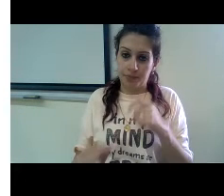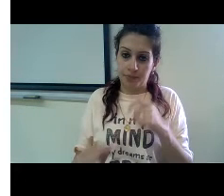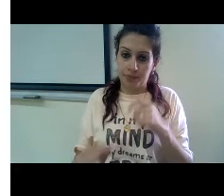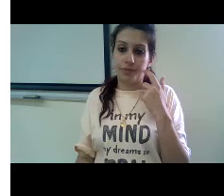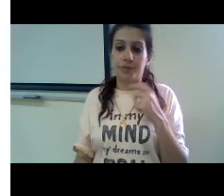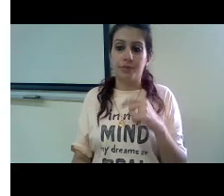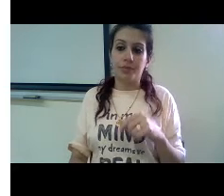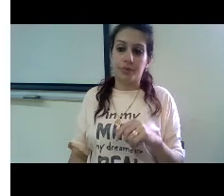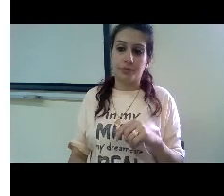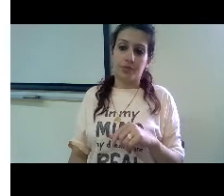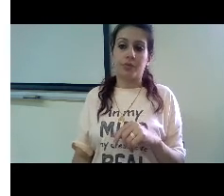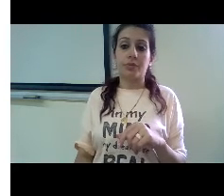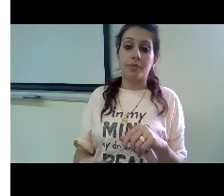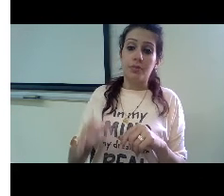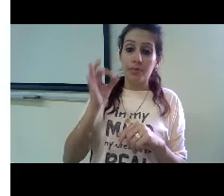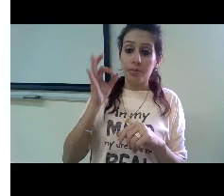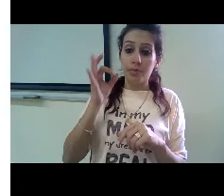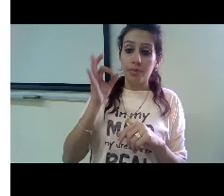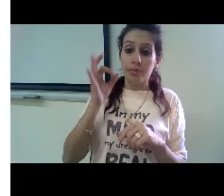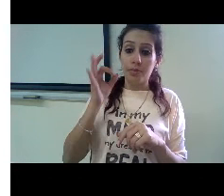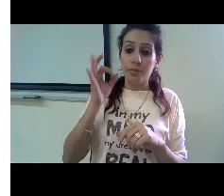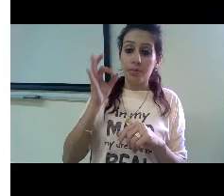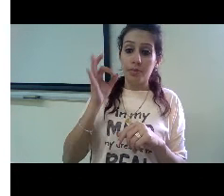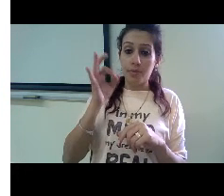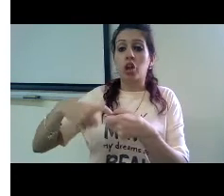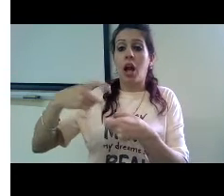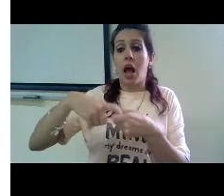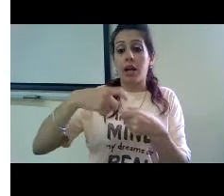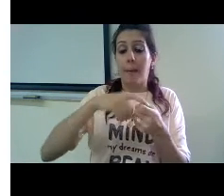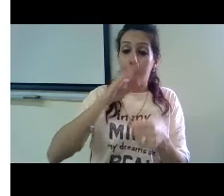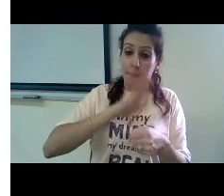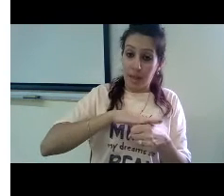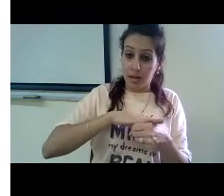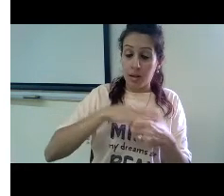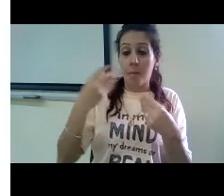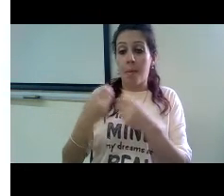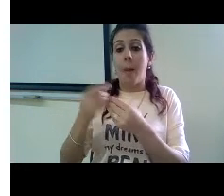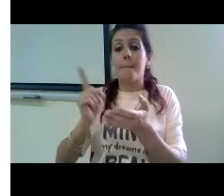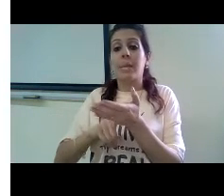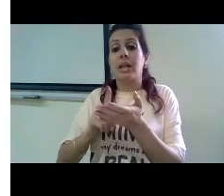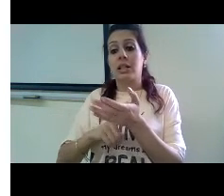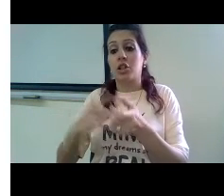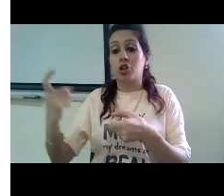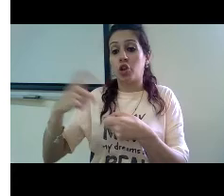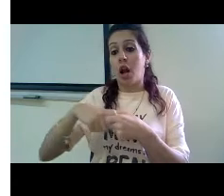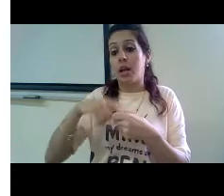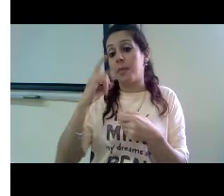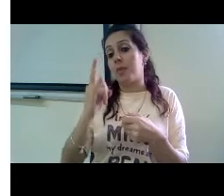we also have to establish a very clear division, of what the school is going